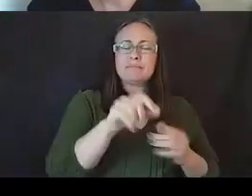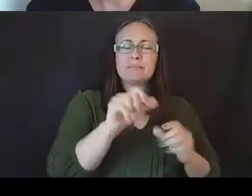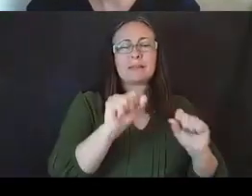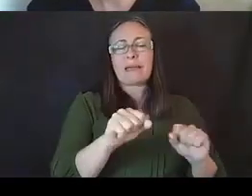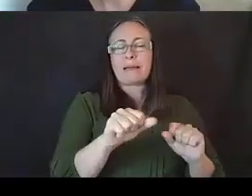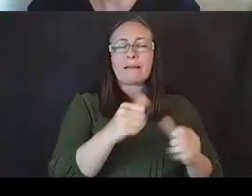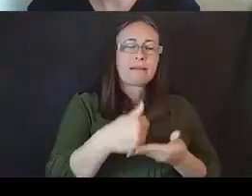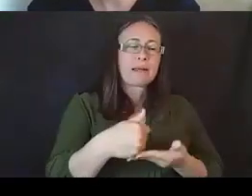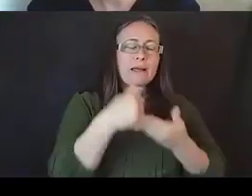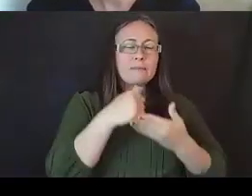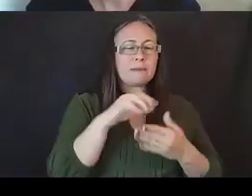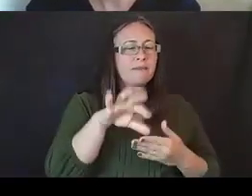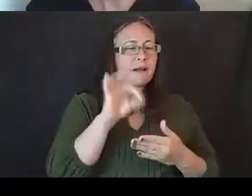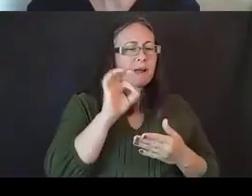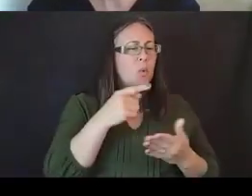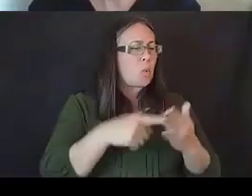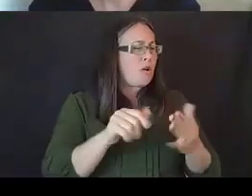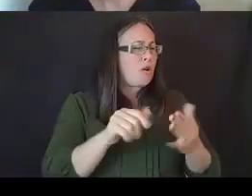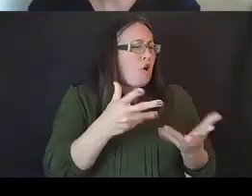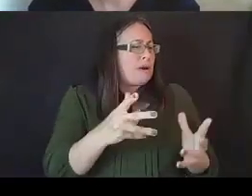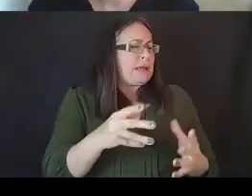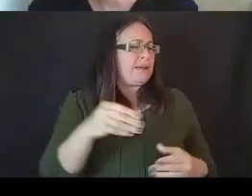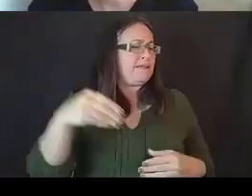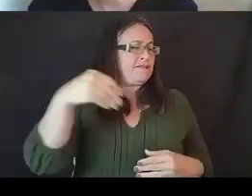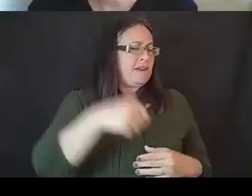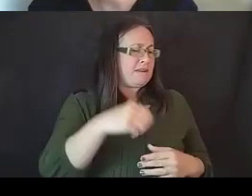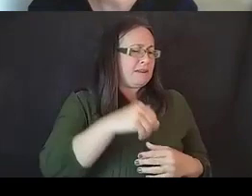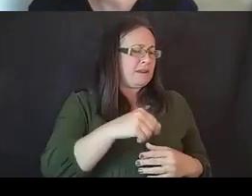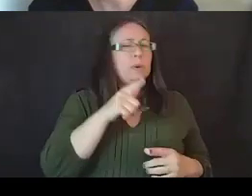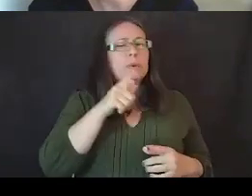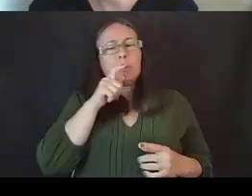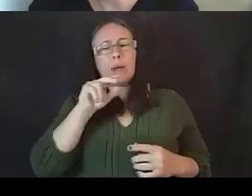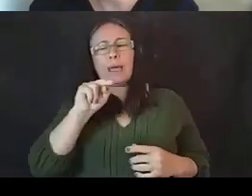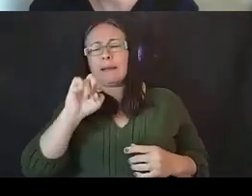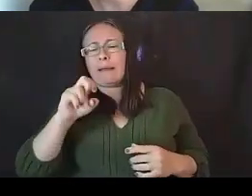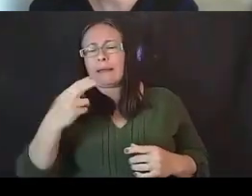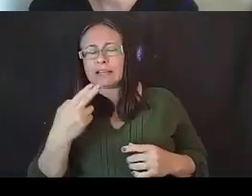has already been funded, and who at the NIH you can contact to discuss your research ideas.